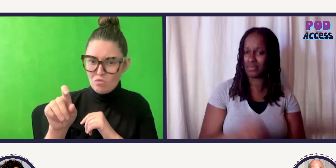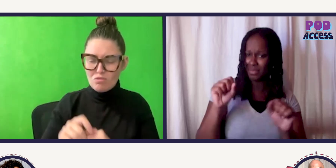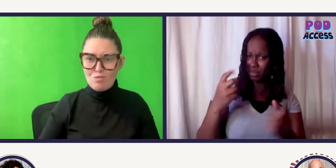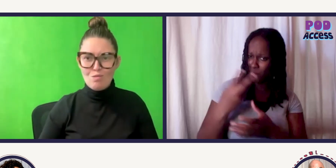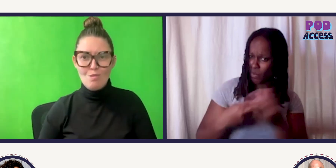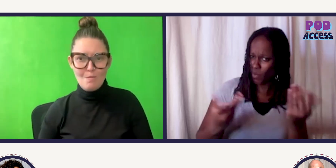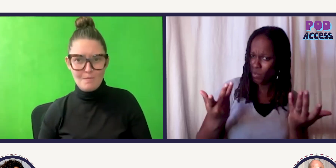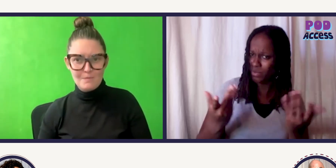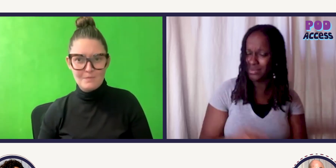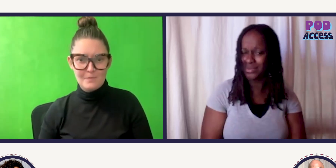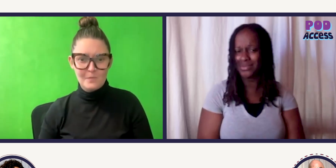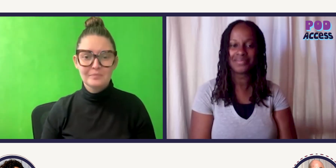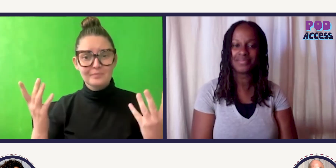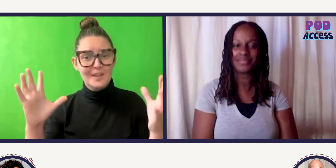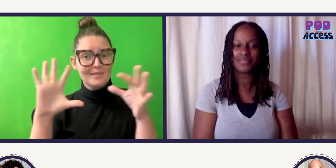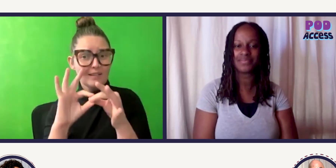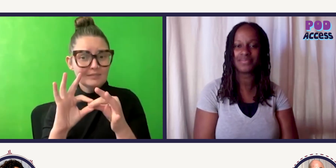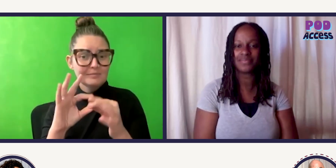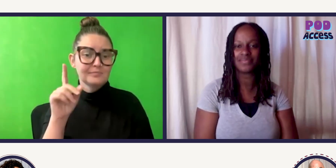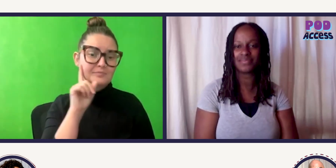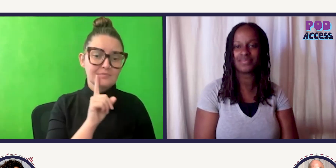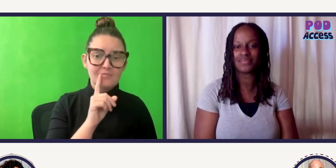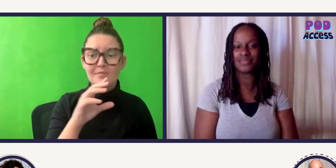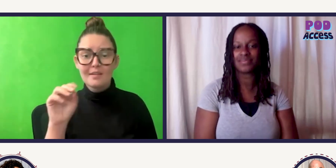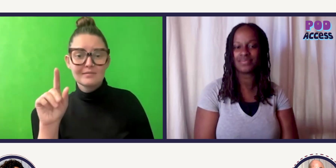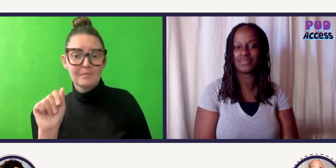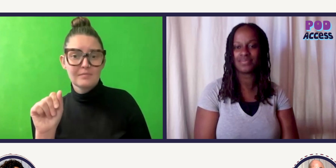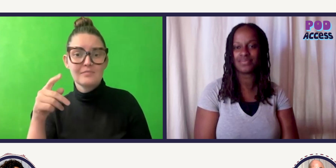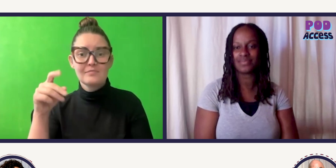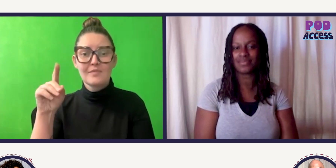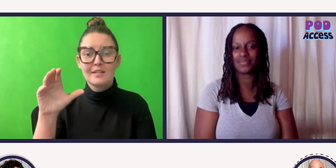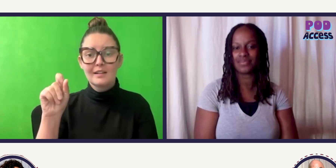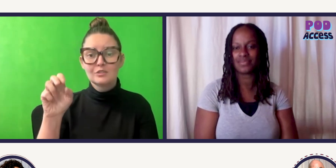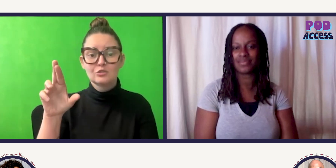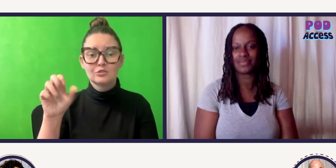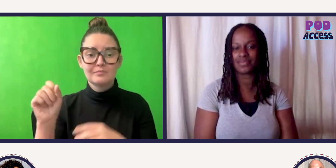Can’t it be both? Connecting d/Deaf and disabled podcasters to audiences and each other.